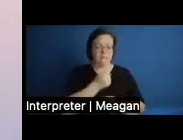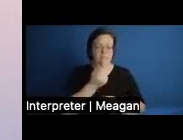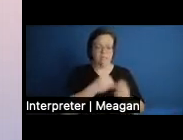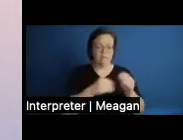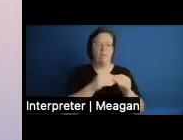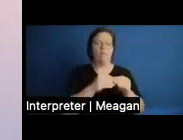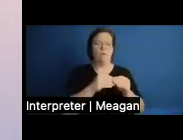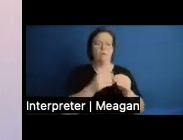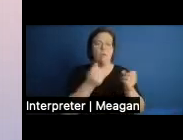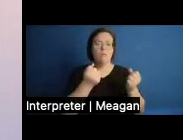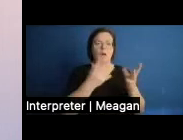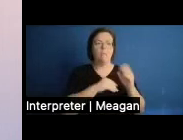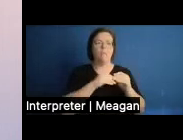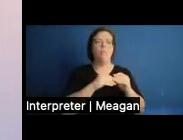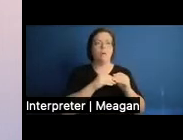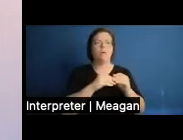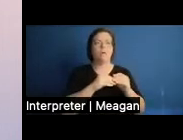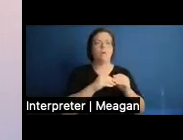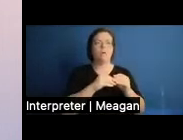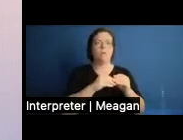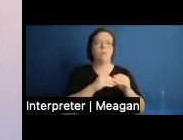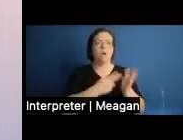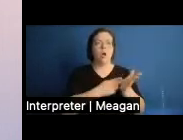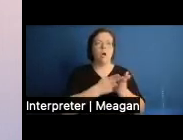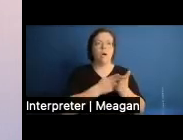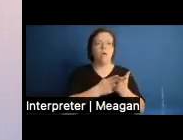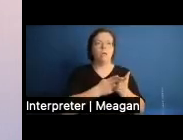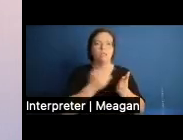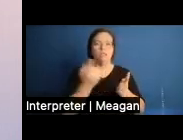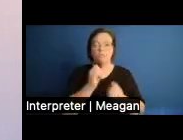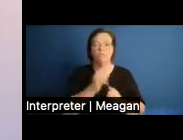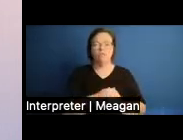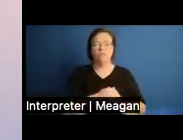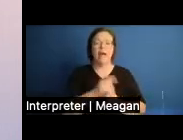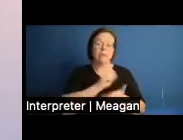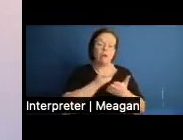lot more genuine sense too. So I very much write, not just really for discovery but for